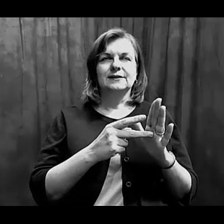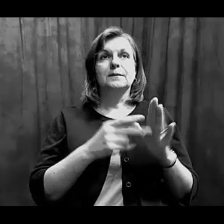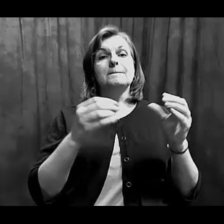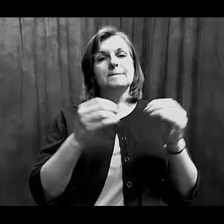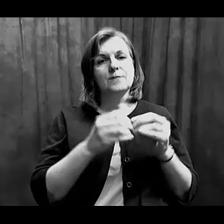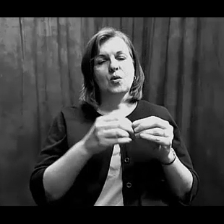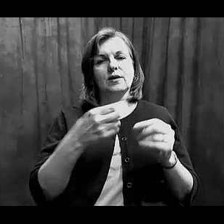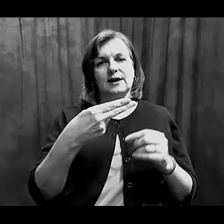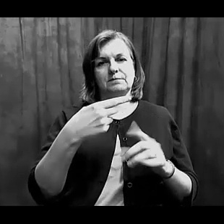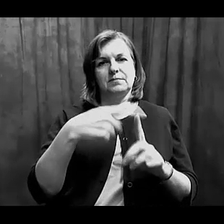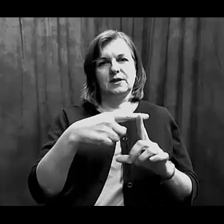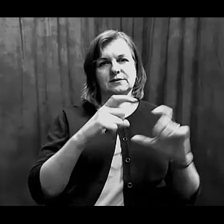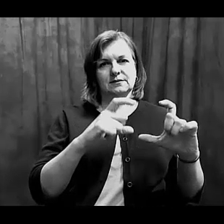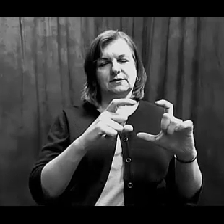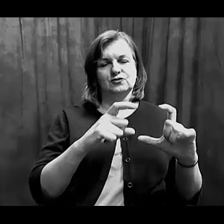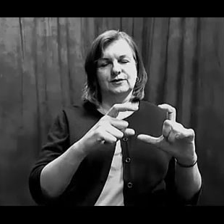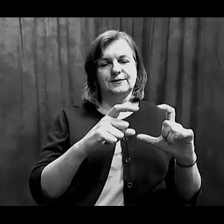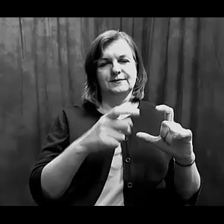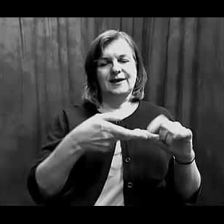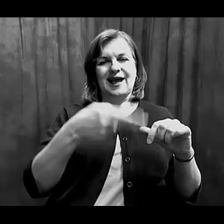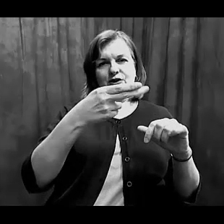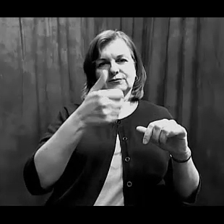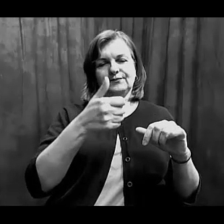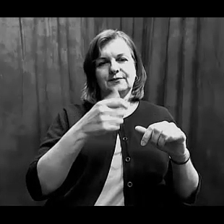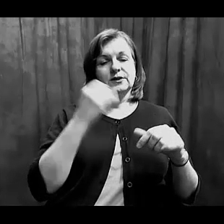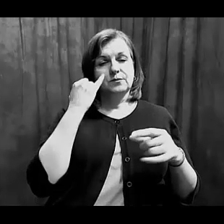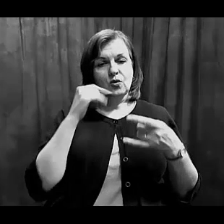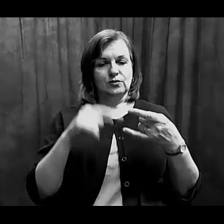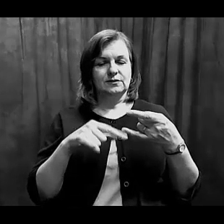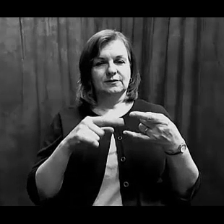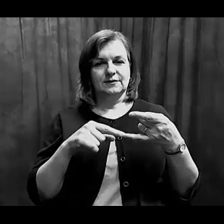so being more acidic means higher H+ concentration